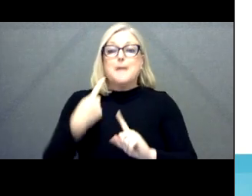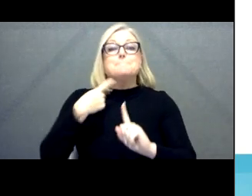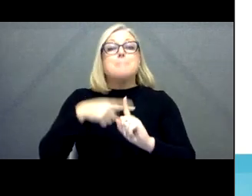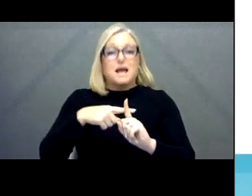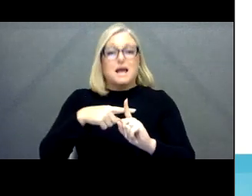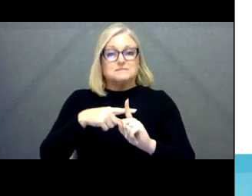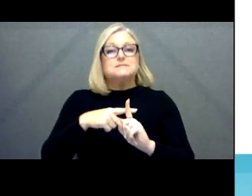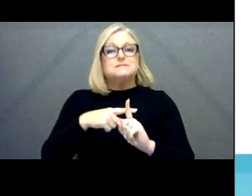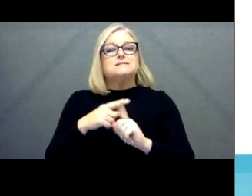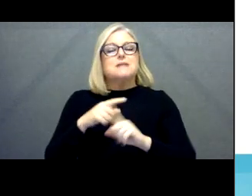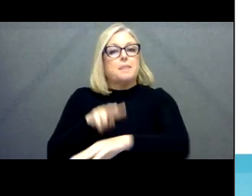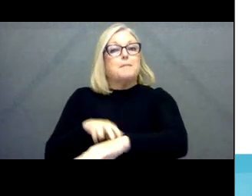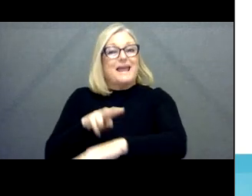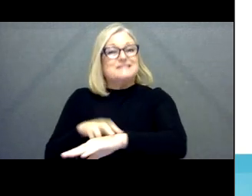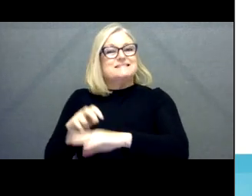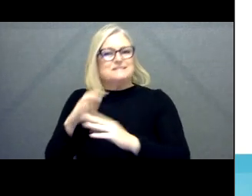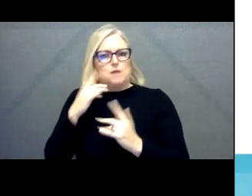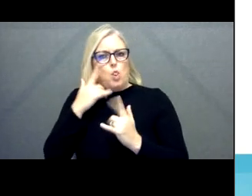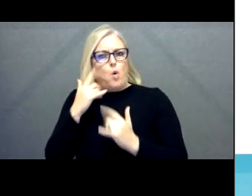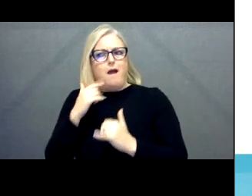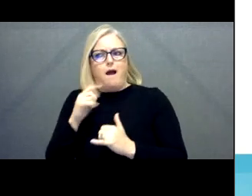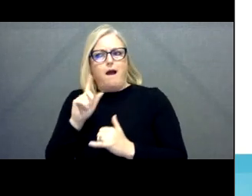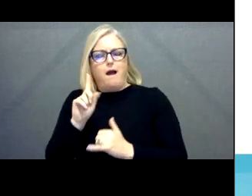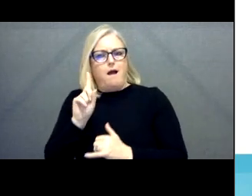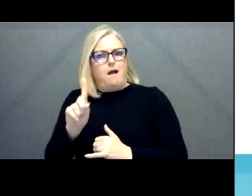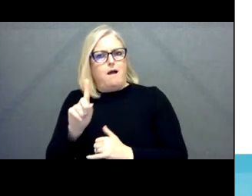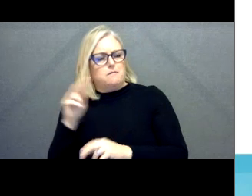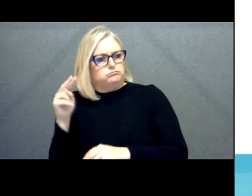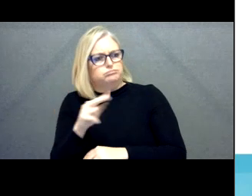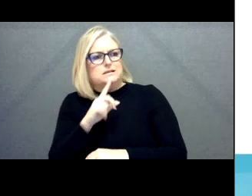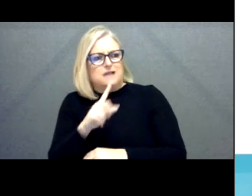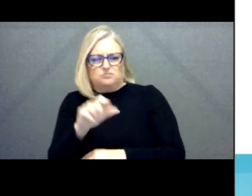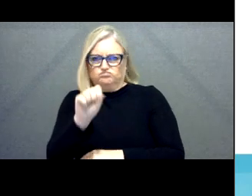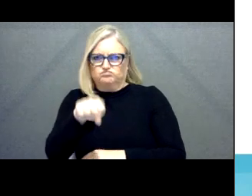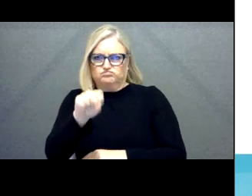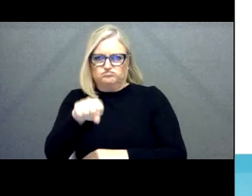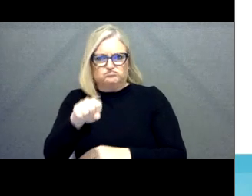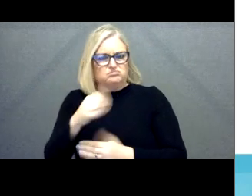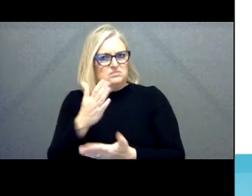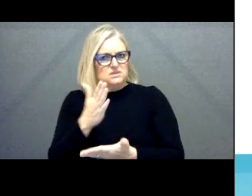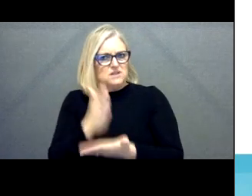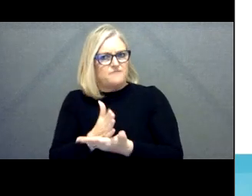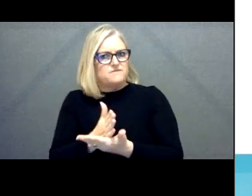positive outcomes achieved with Court Link which is quite different to what you would typically see in